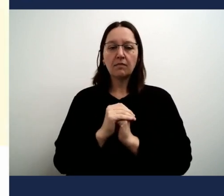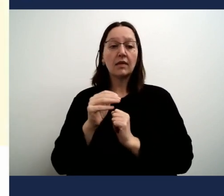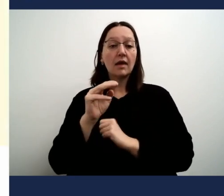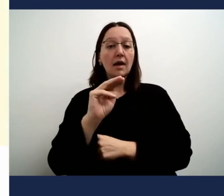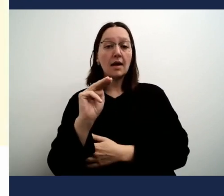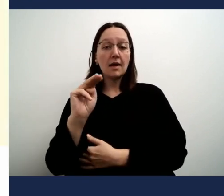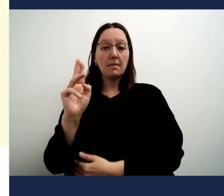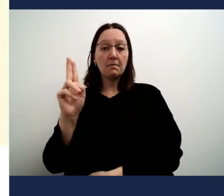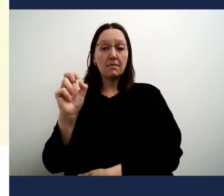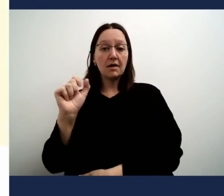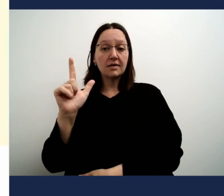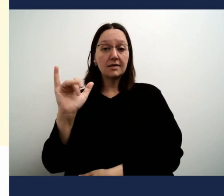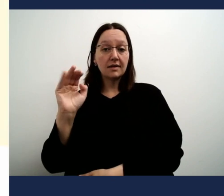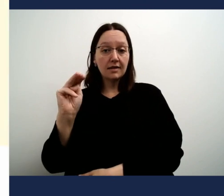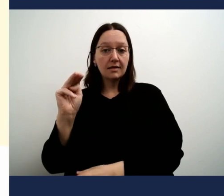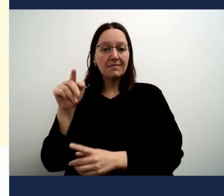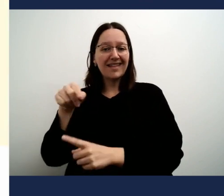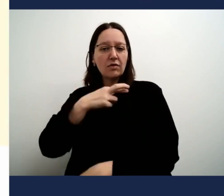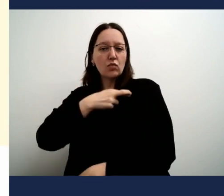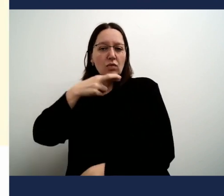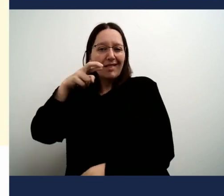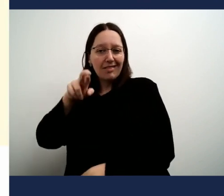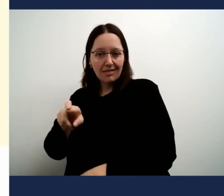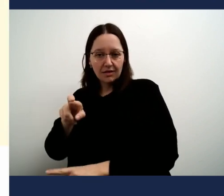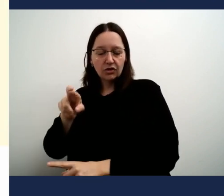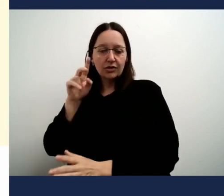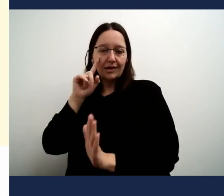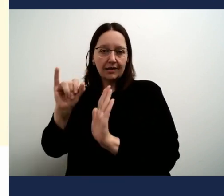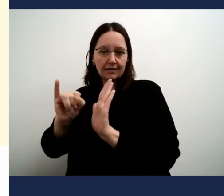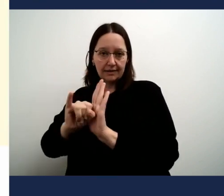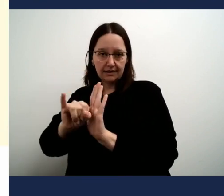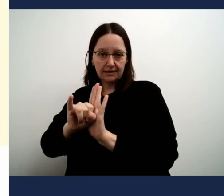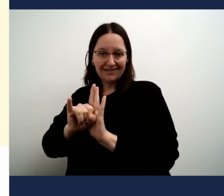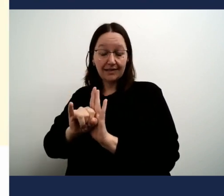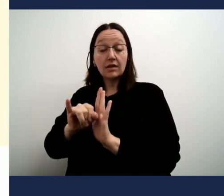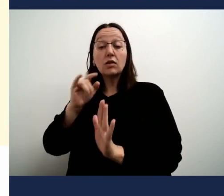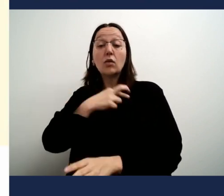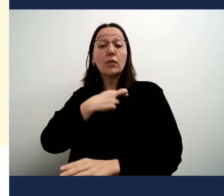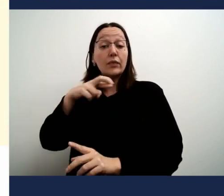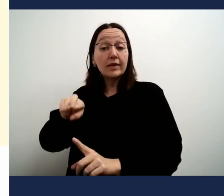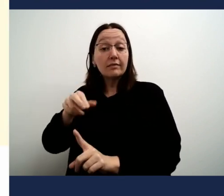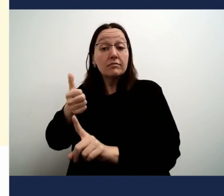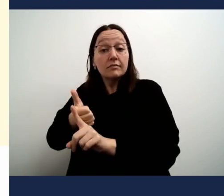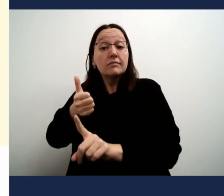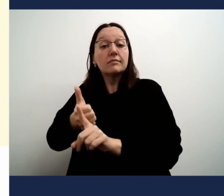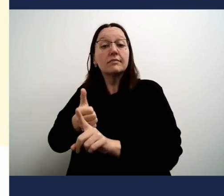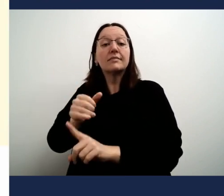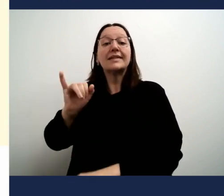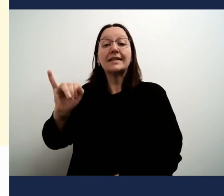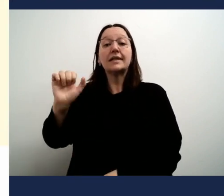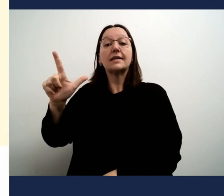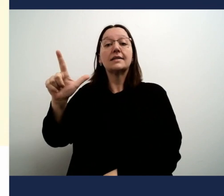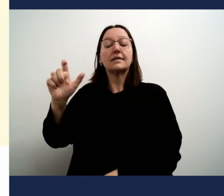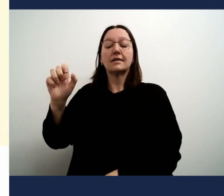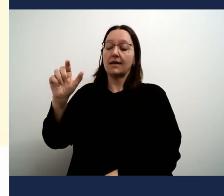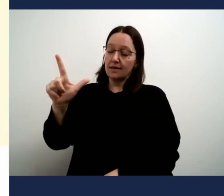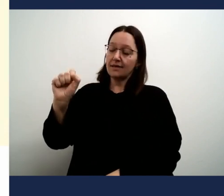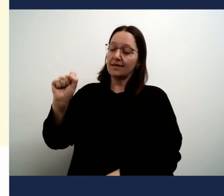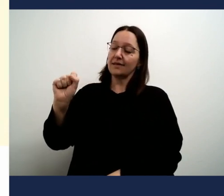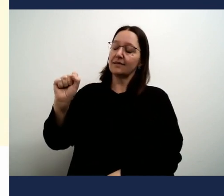everyone. I'm very glad to be here with